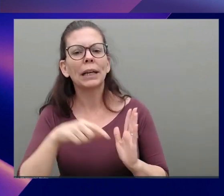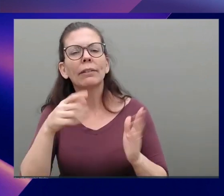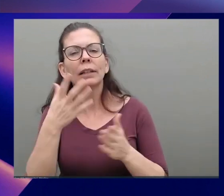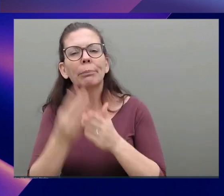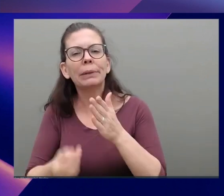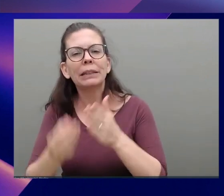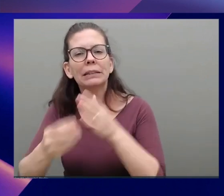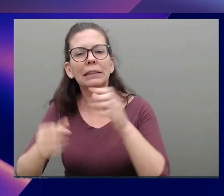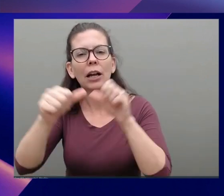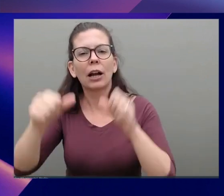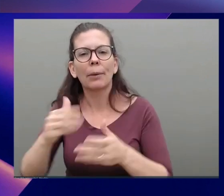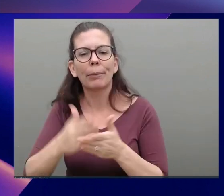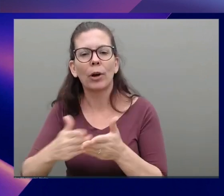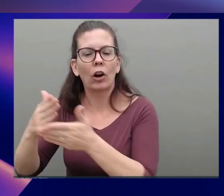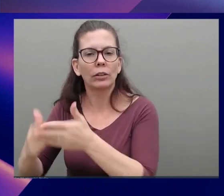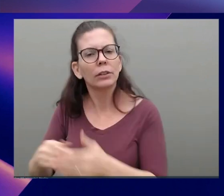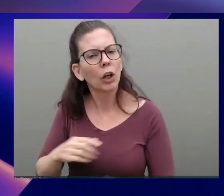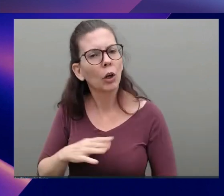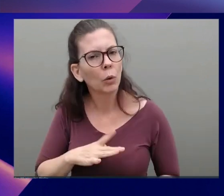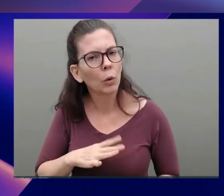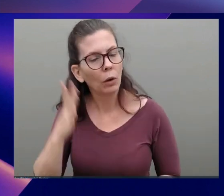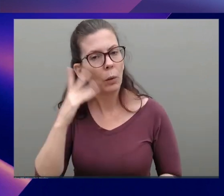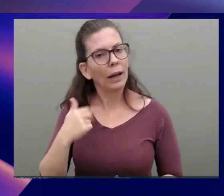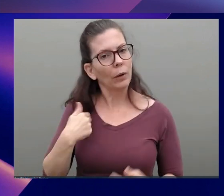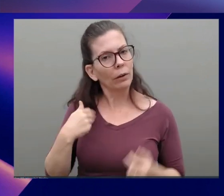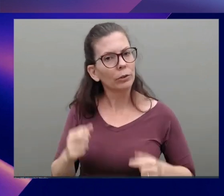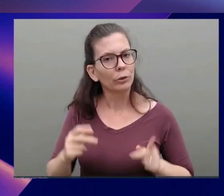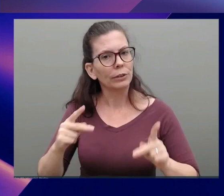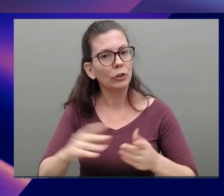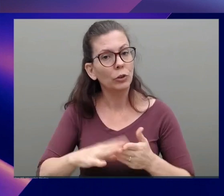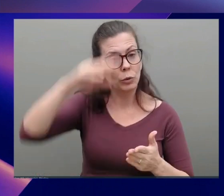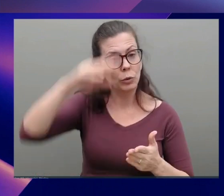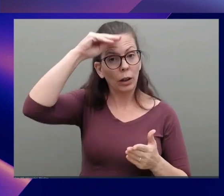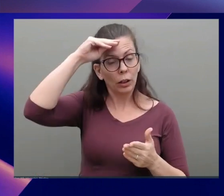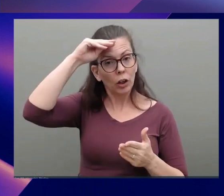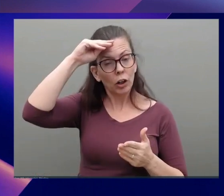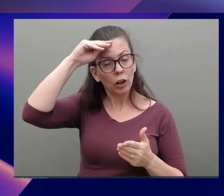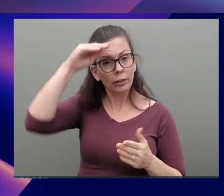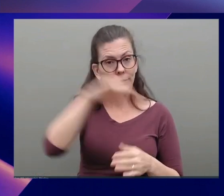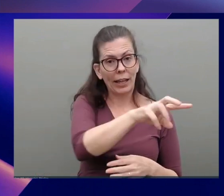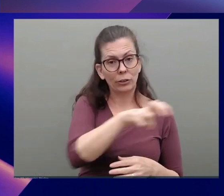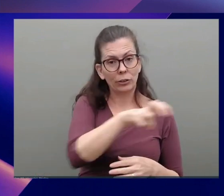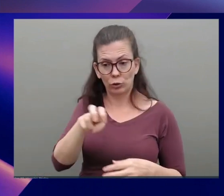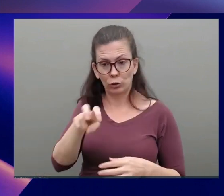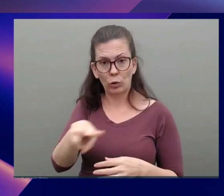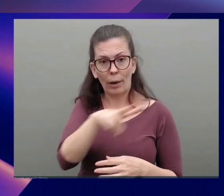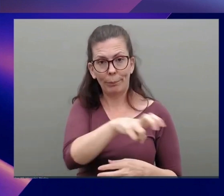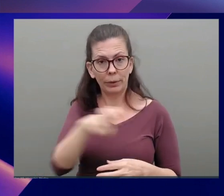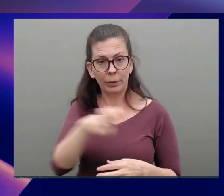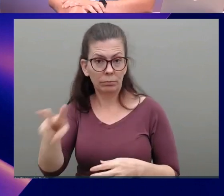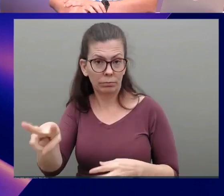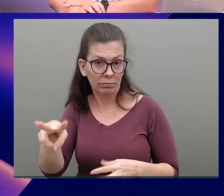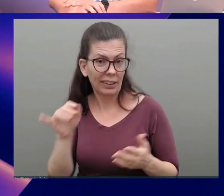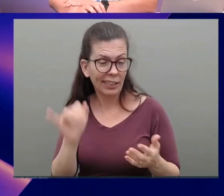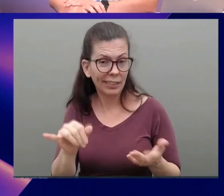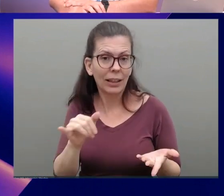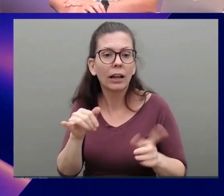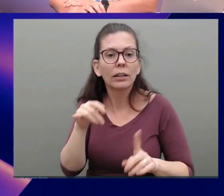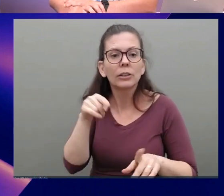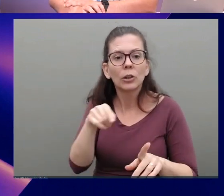It's cool because it gives you the opportunity of learning on a... You drag and drop the services, right? So, the island's stabilization system is malfunctioning